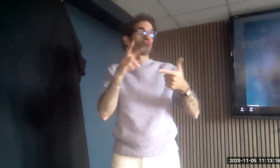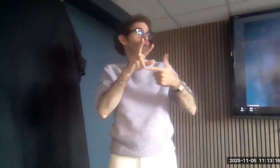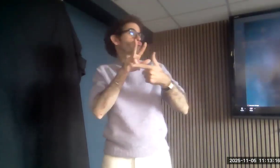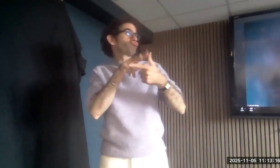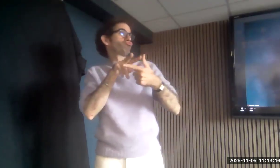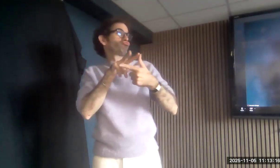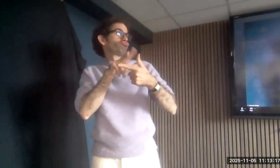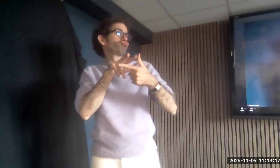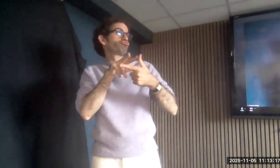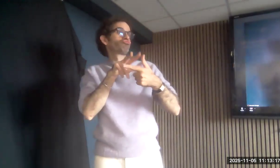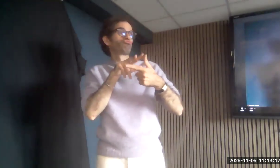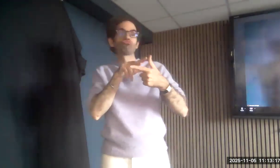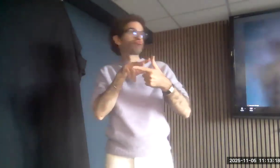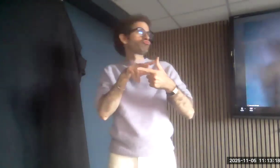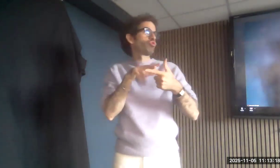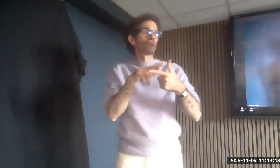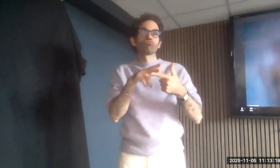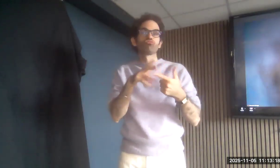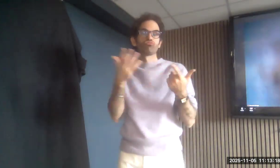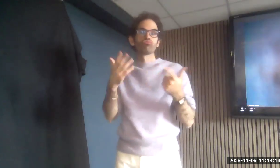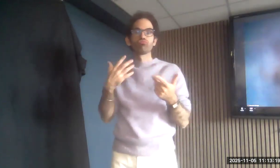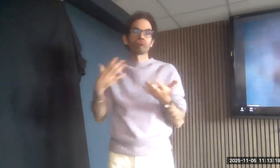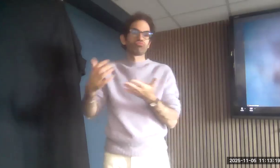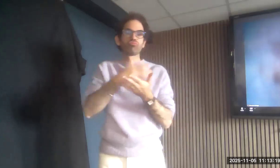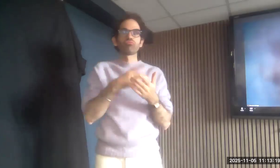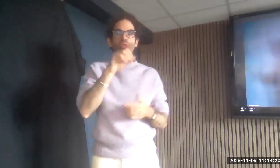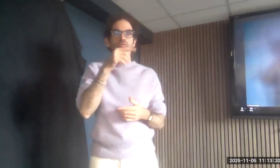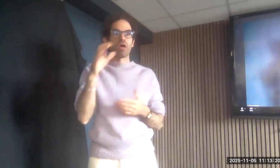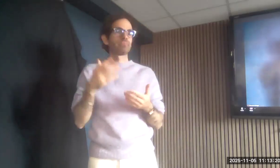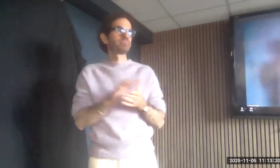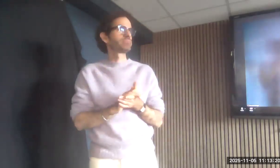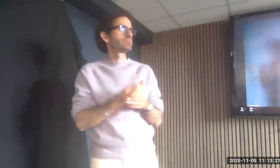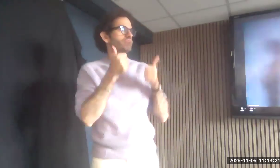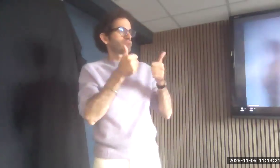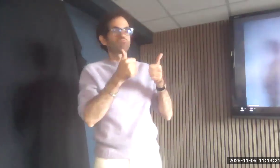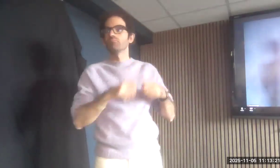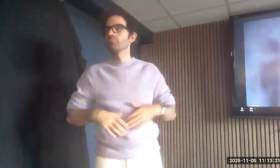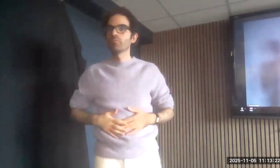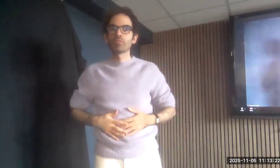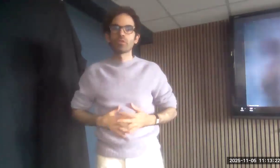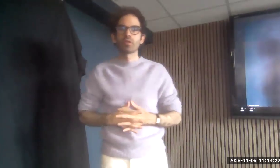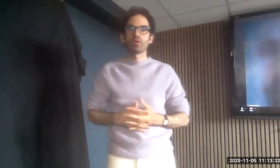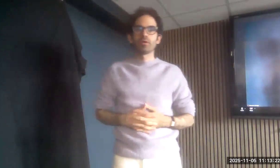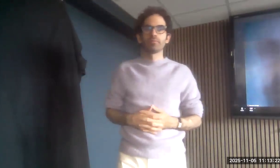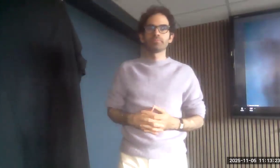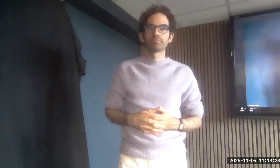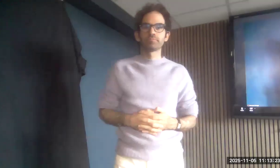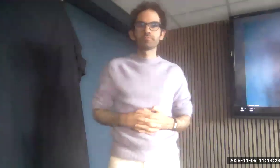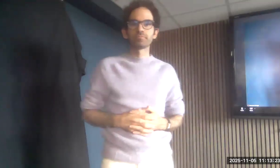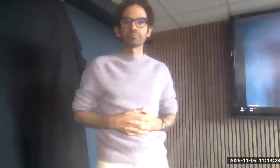And collected some video. So really, it was those main processes. Yeah.